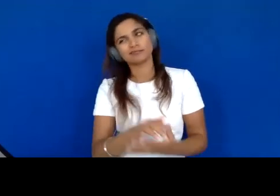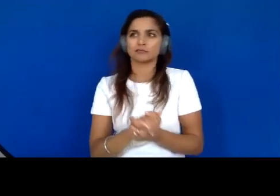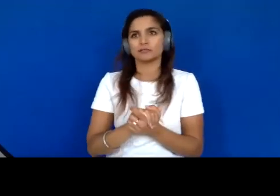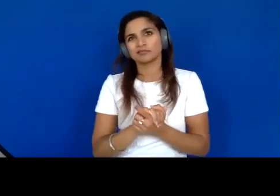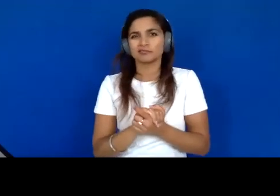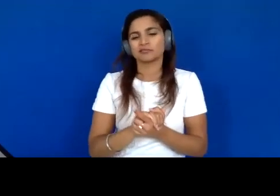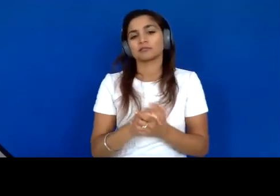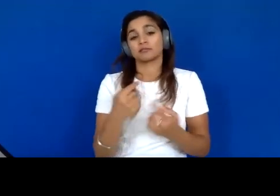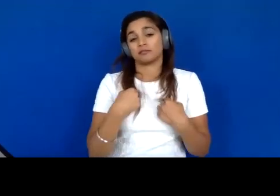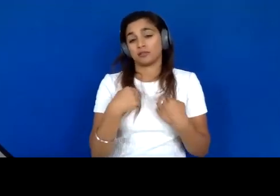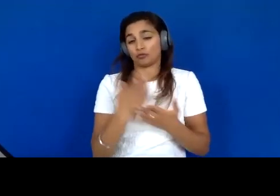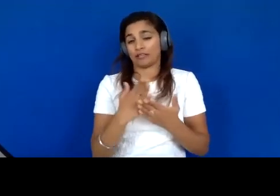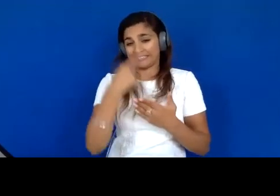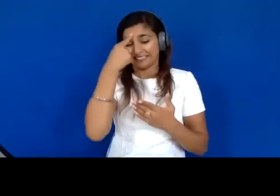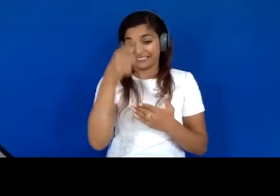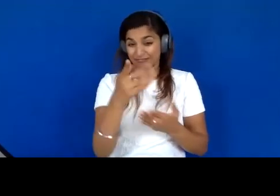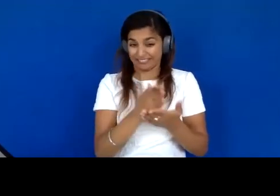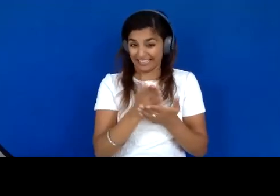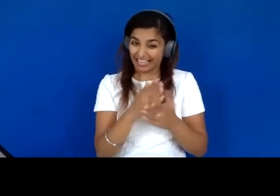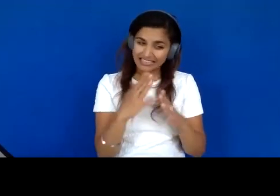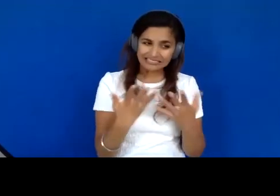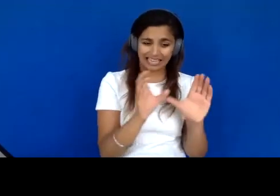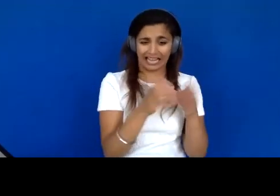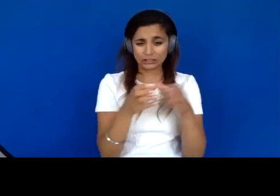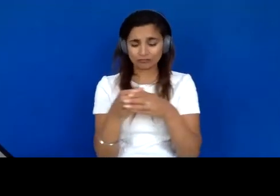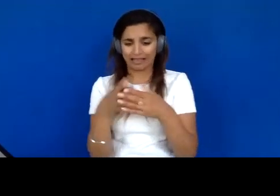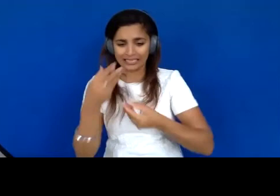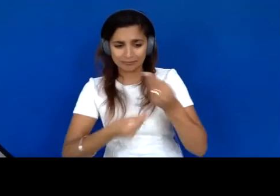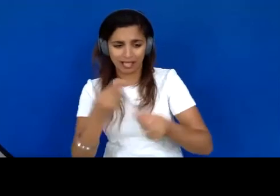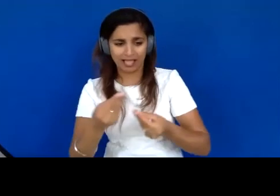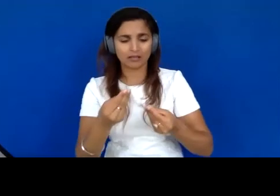cycle of classification explanation and categorization along with the